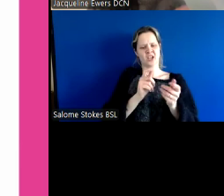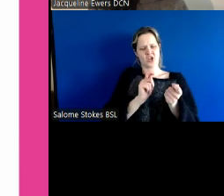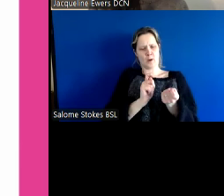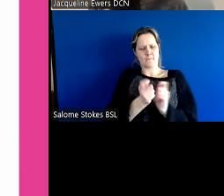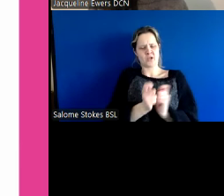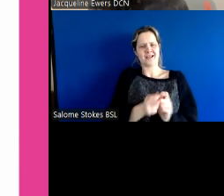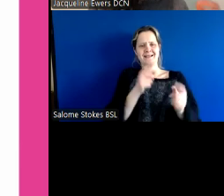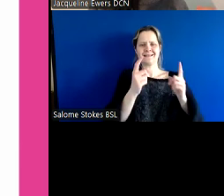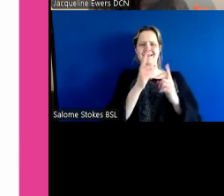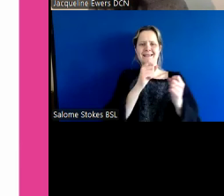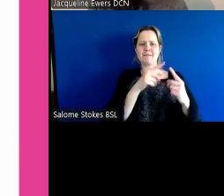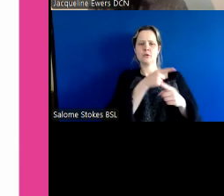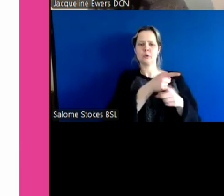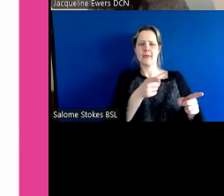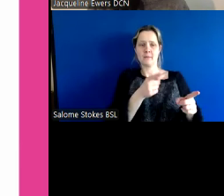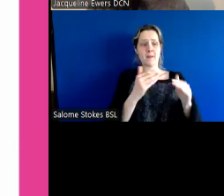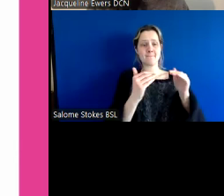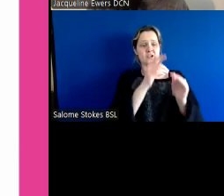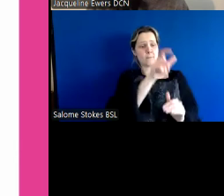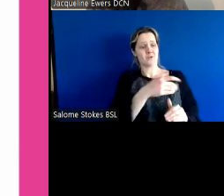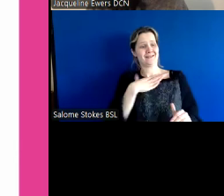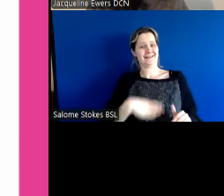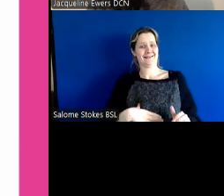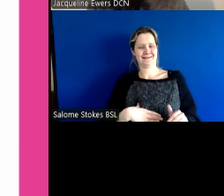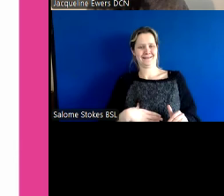meeting the needs of your customer, making yourself relevant.